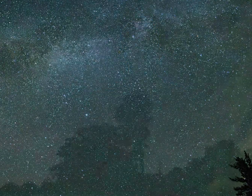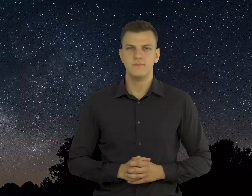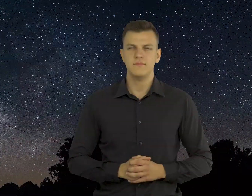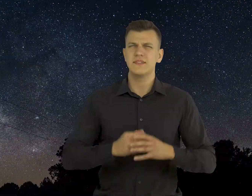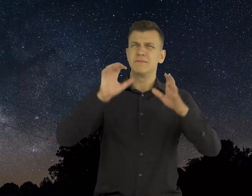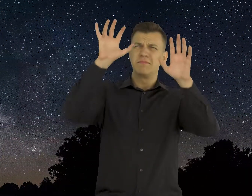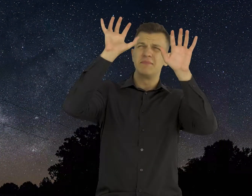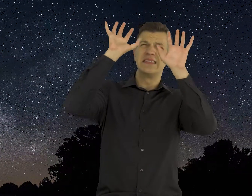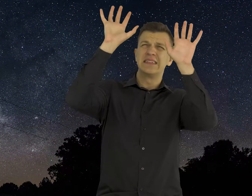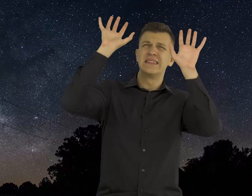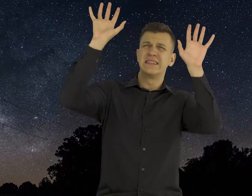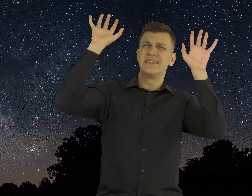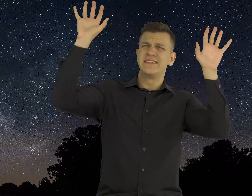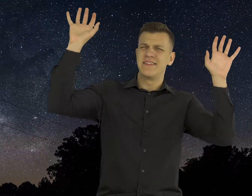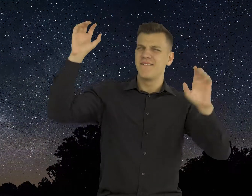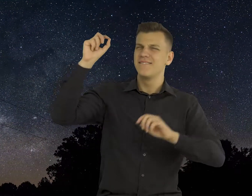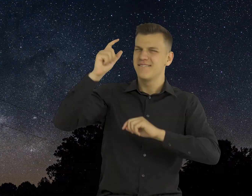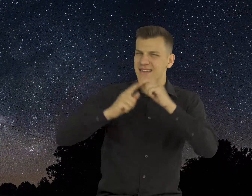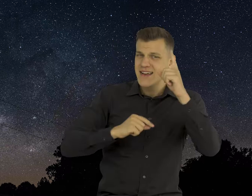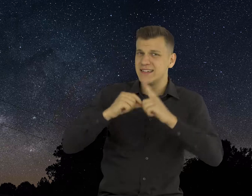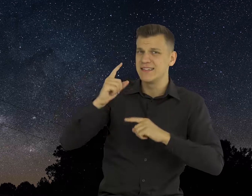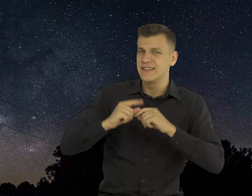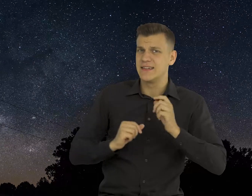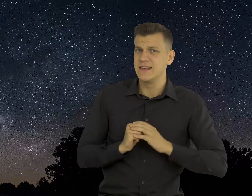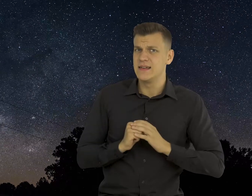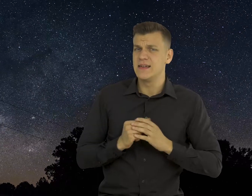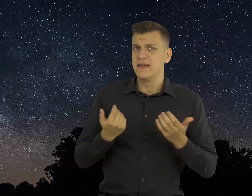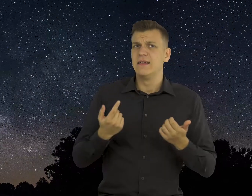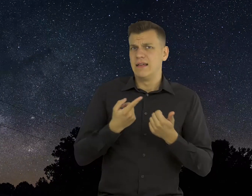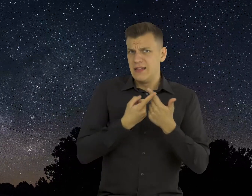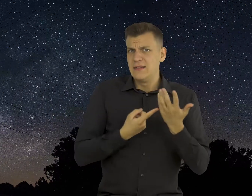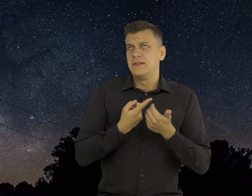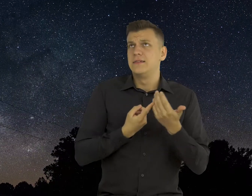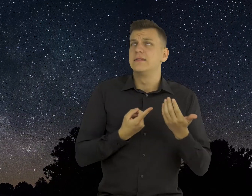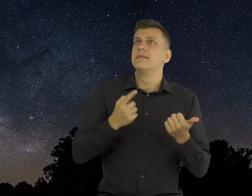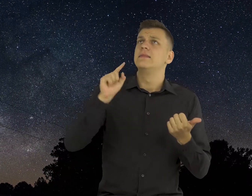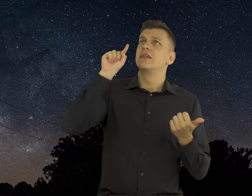Stars - you are trying to count them.